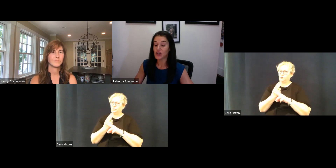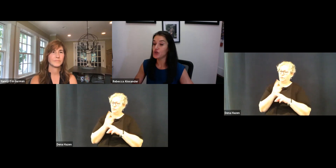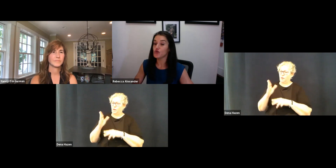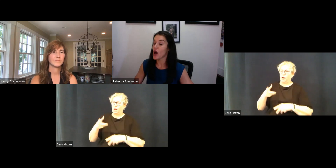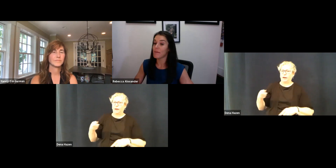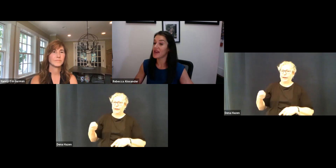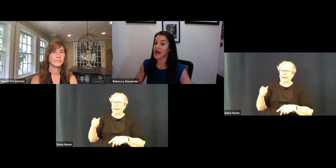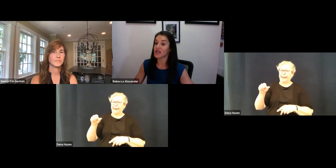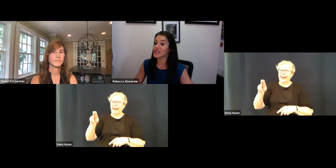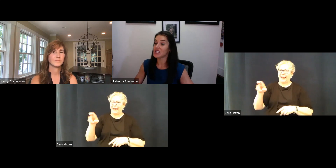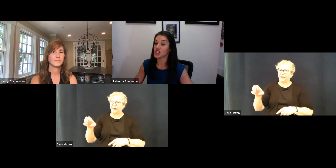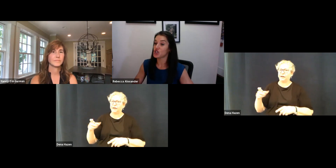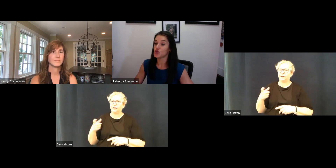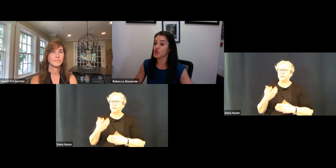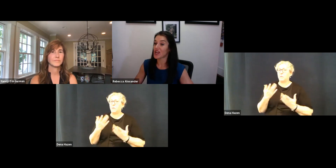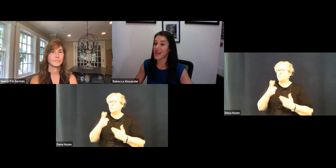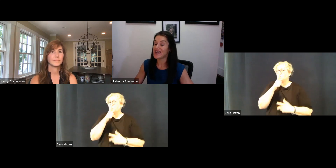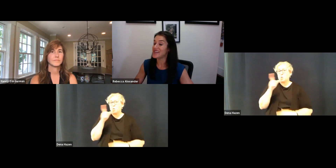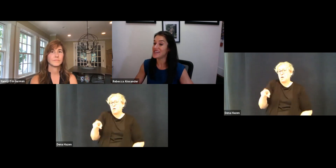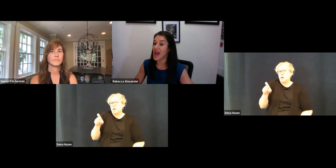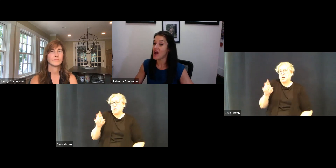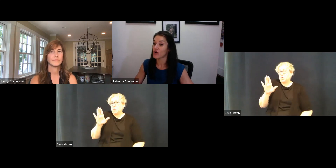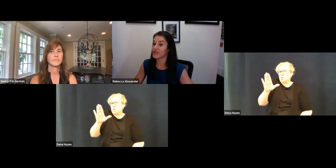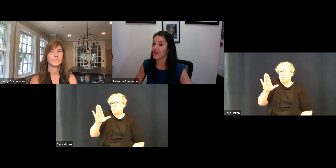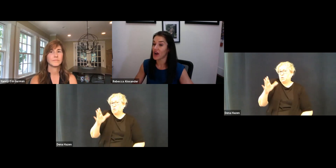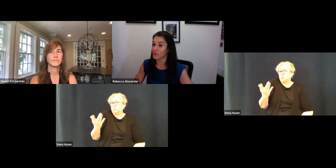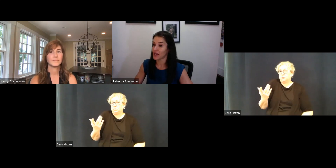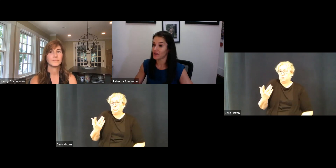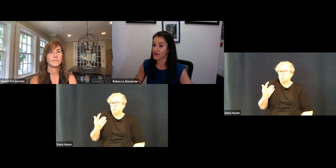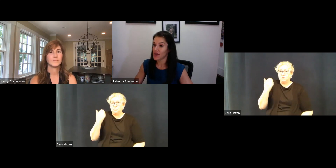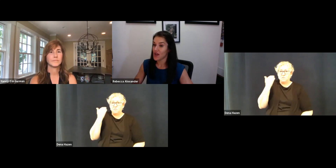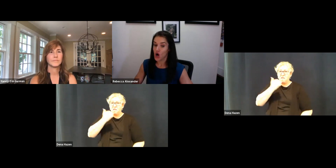and you may not need to use your cane in every environment.